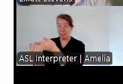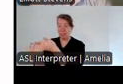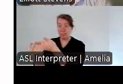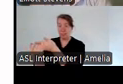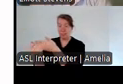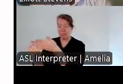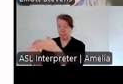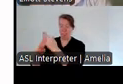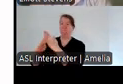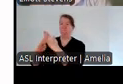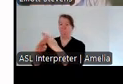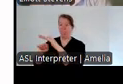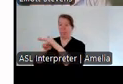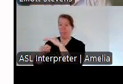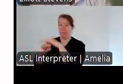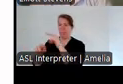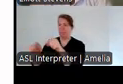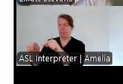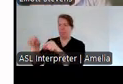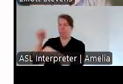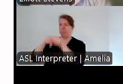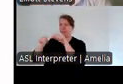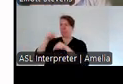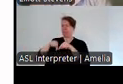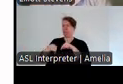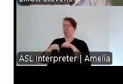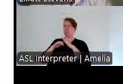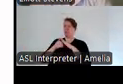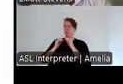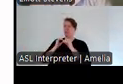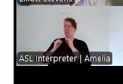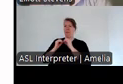they don't really know how to fix those problems or how to remediate or revise,